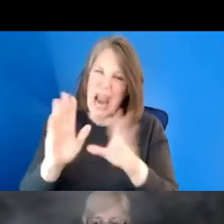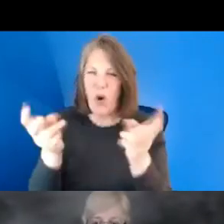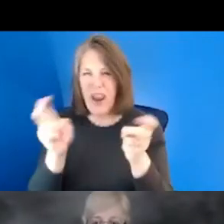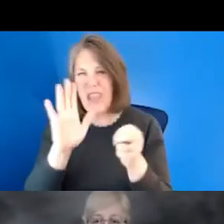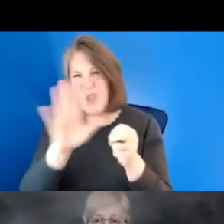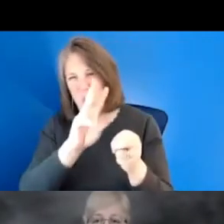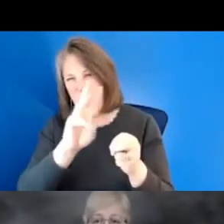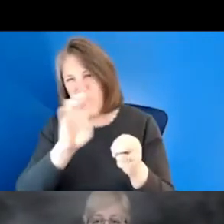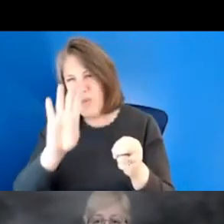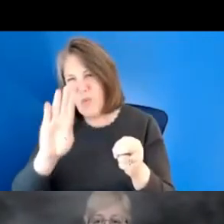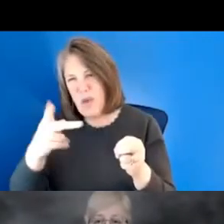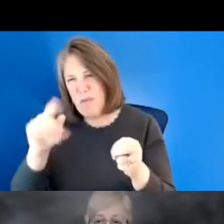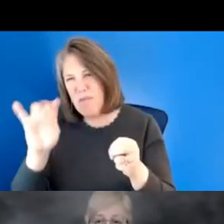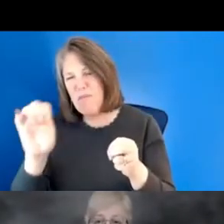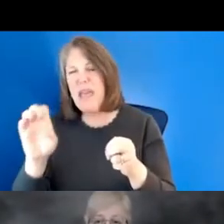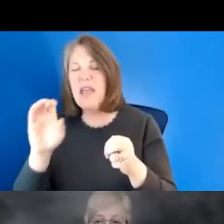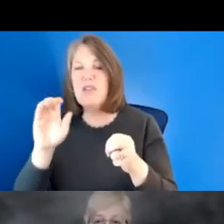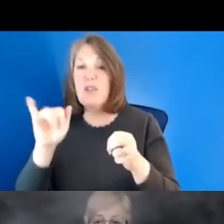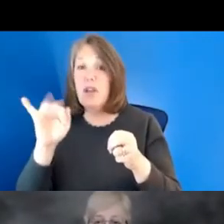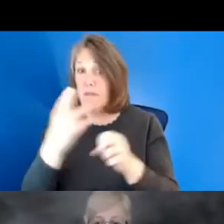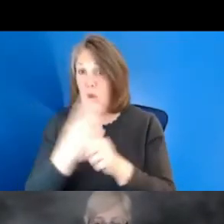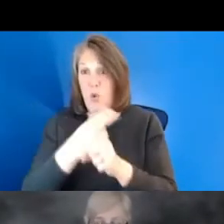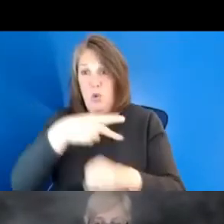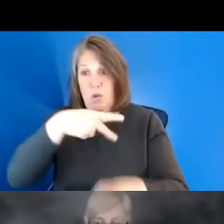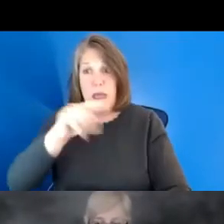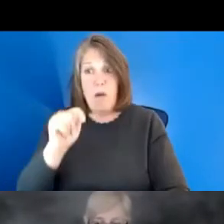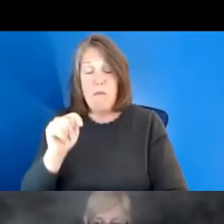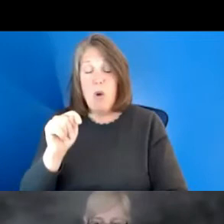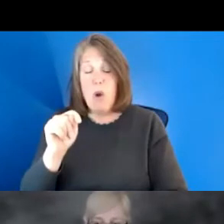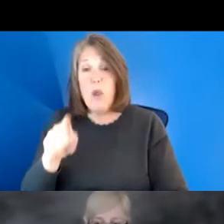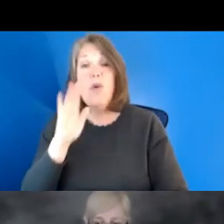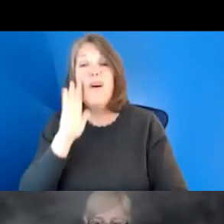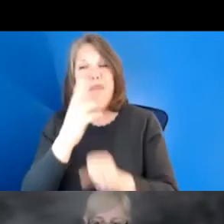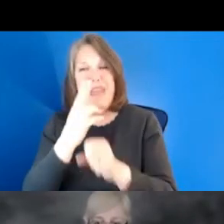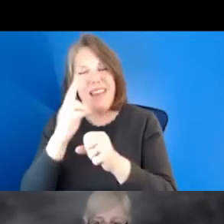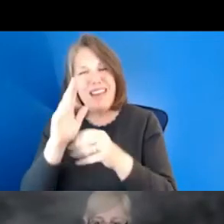17:22:52 or if you use PowerPoint, you would be sharing something from your desktop.